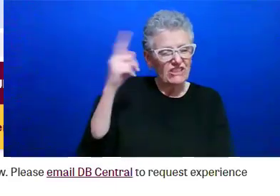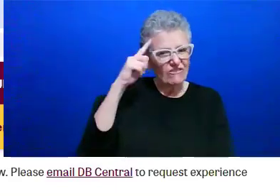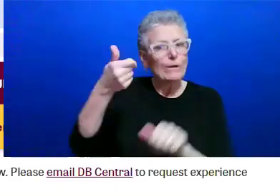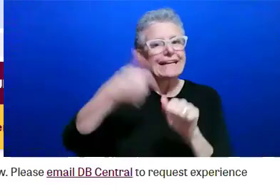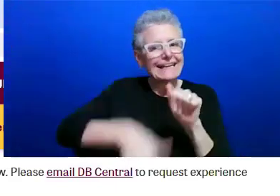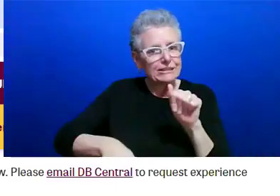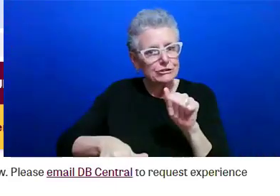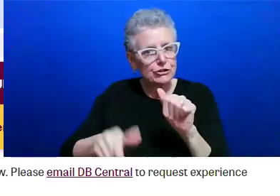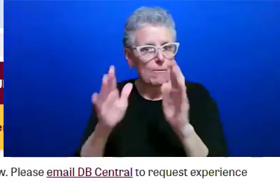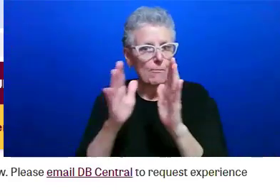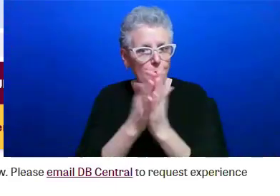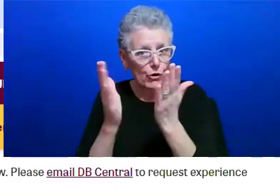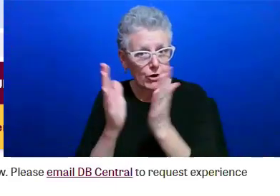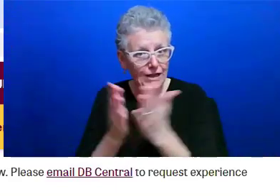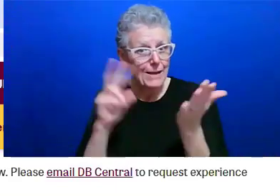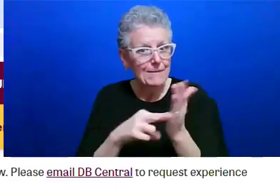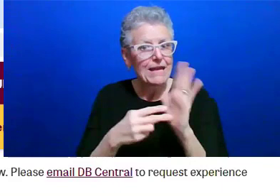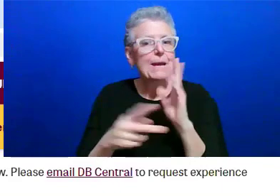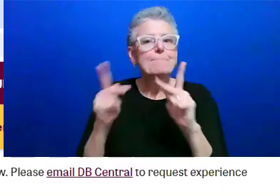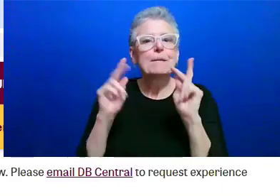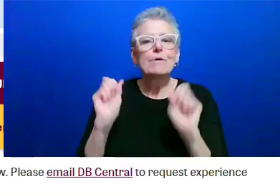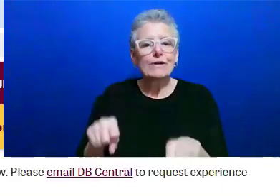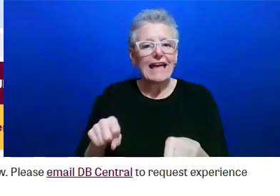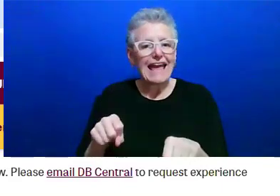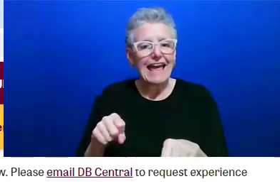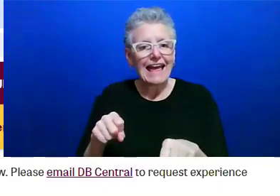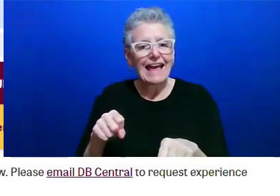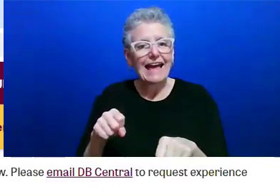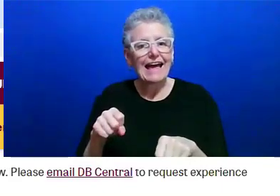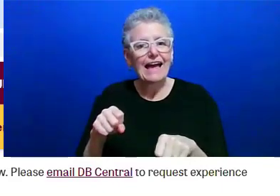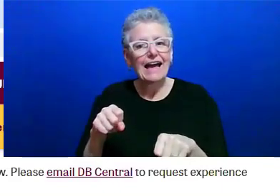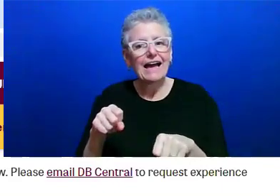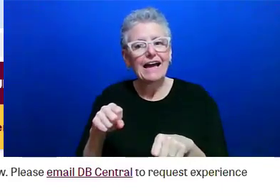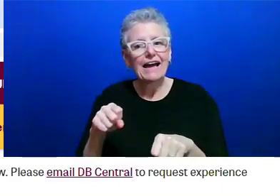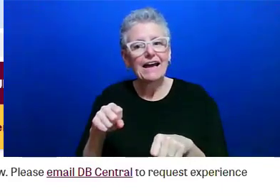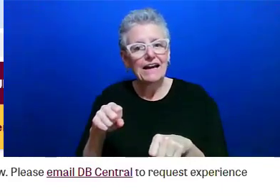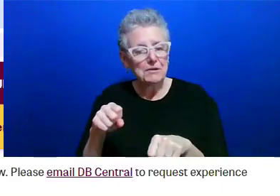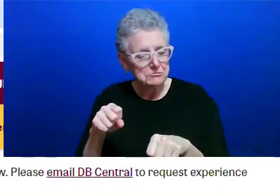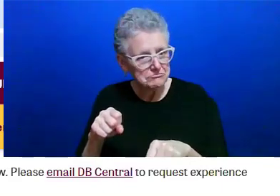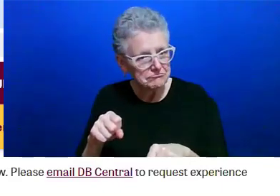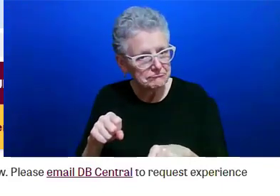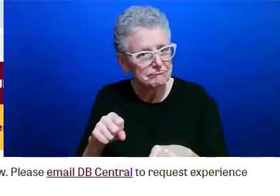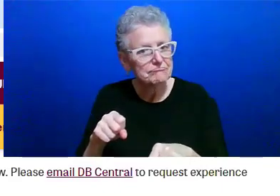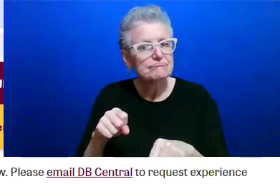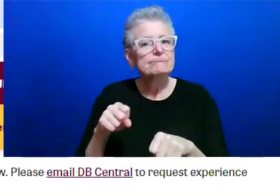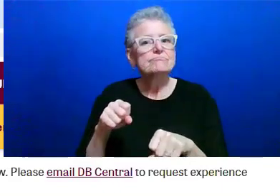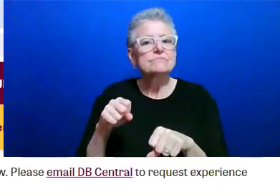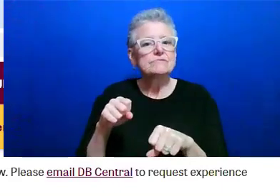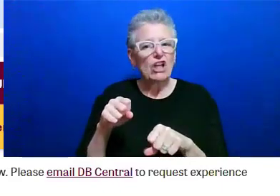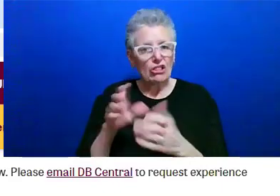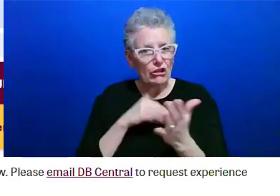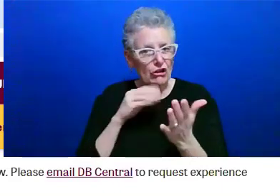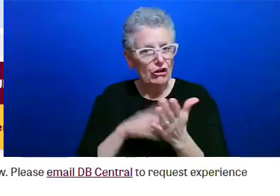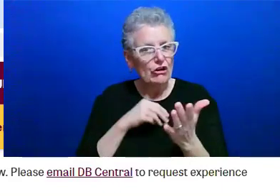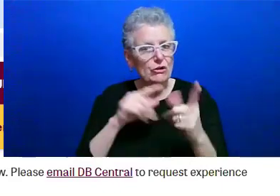where people can learn some of the vocabulary associated with the story, again in English